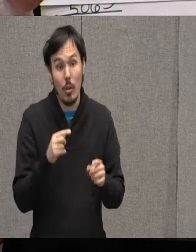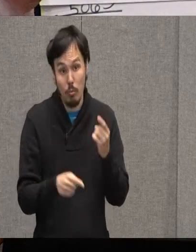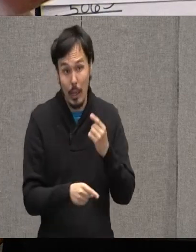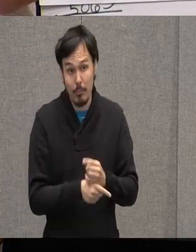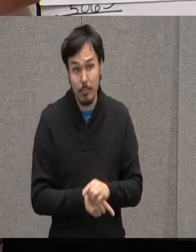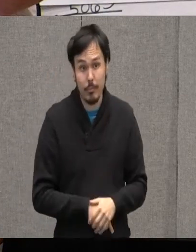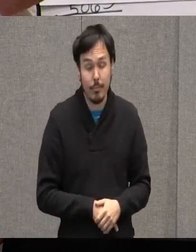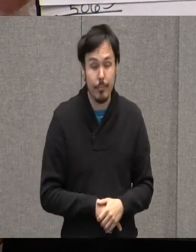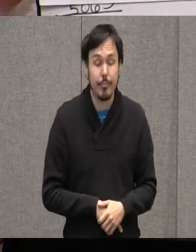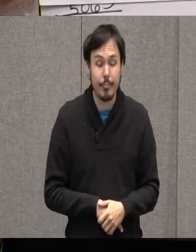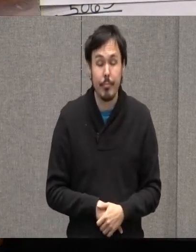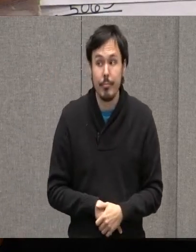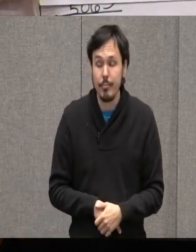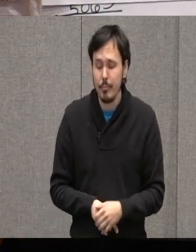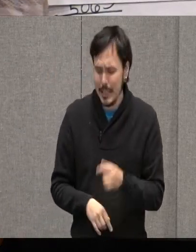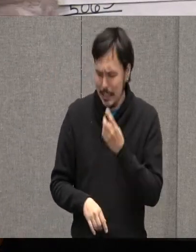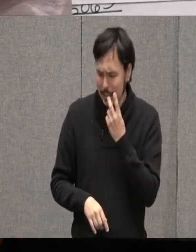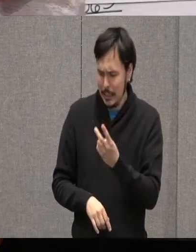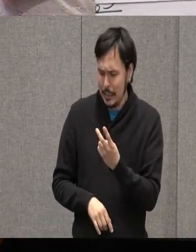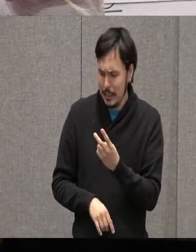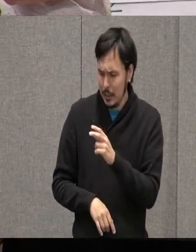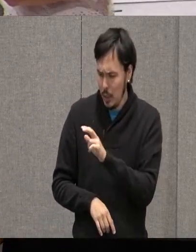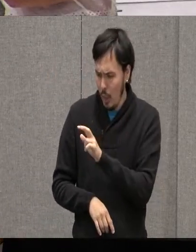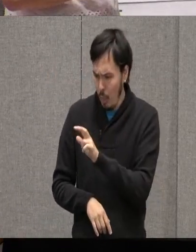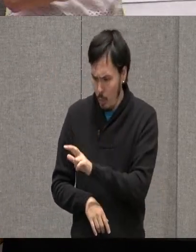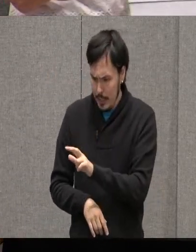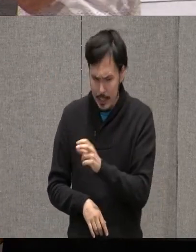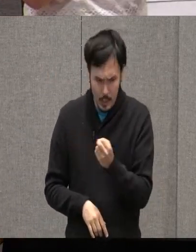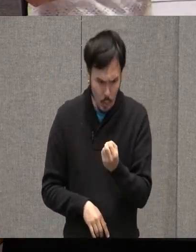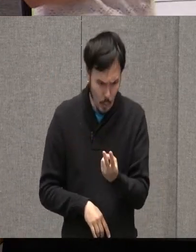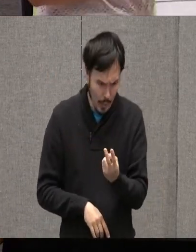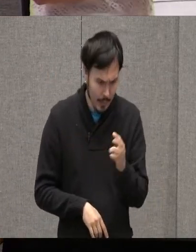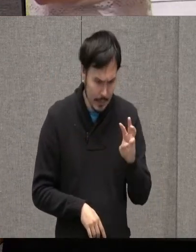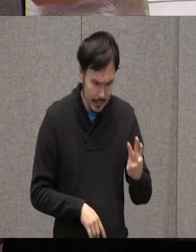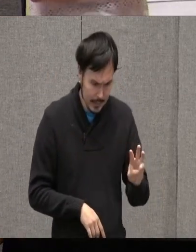So I have three I have 12 and I have six.